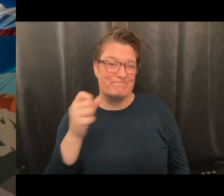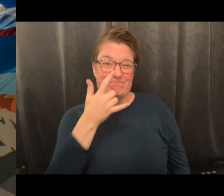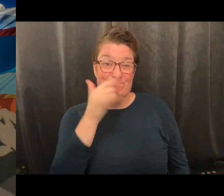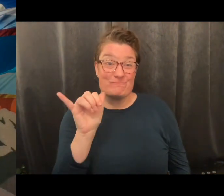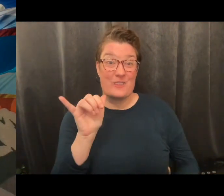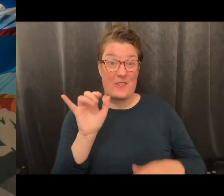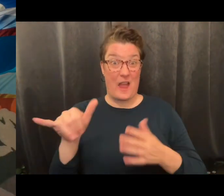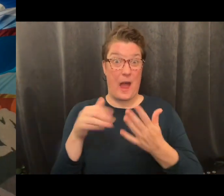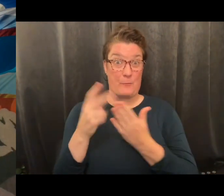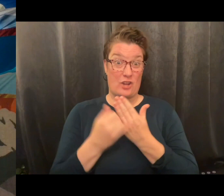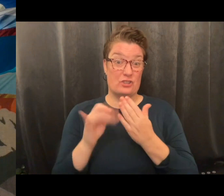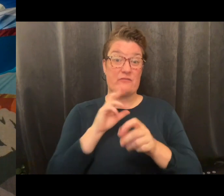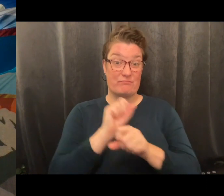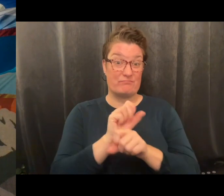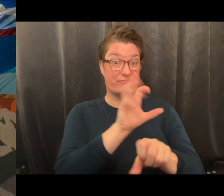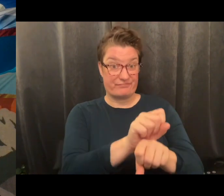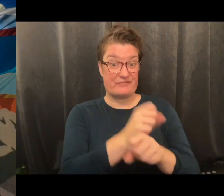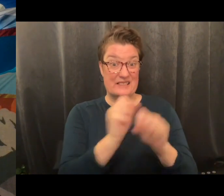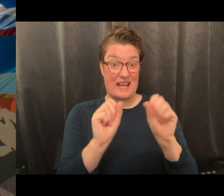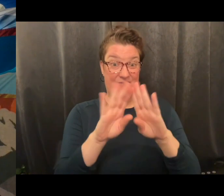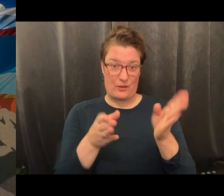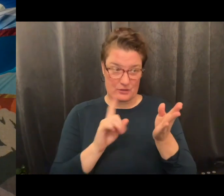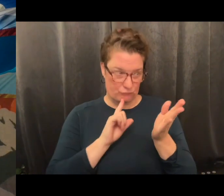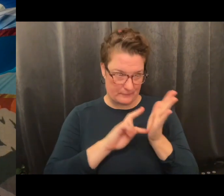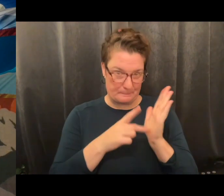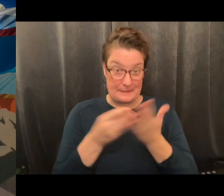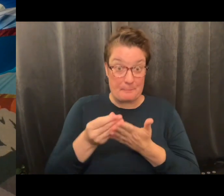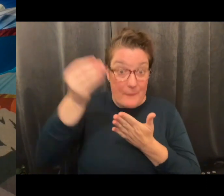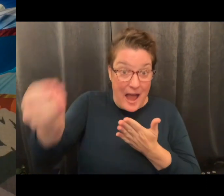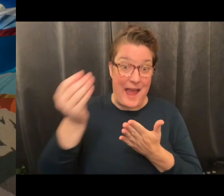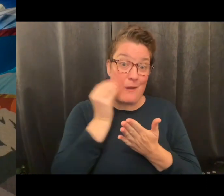a home for this specific family, might end up being more of a national campaign